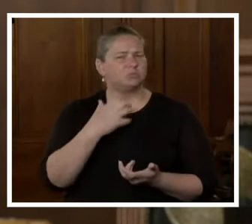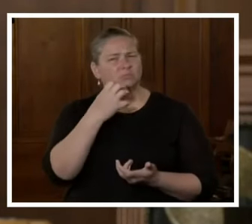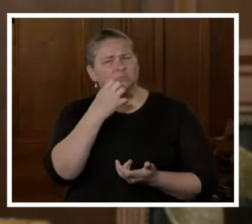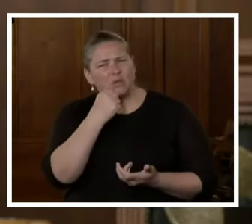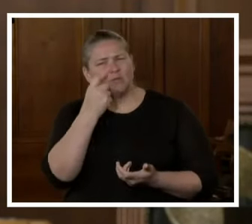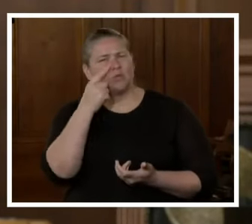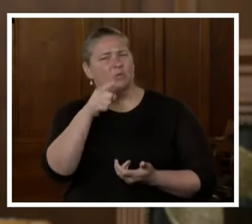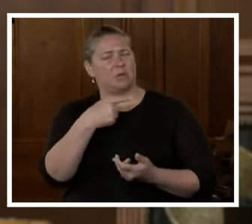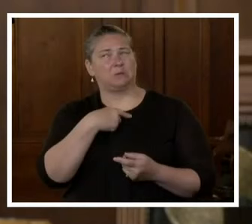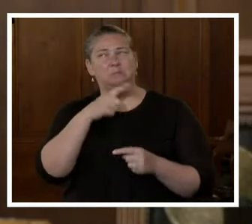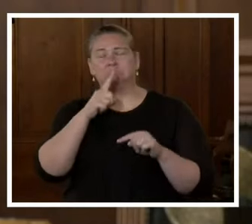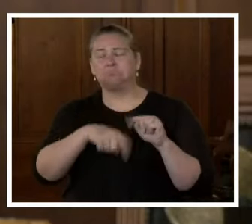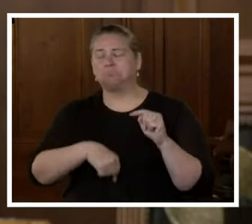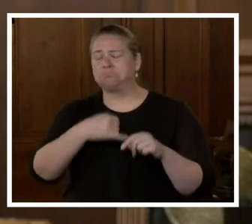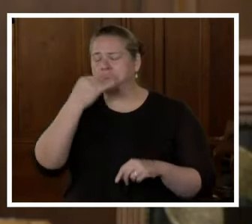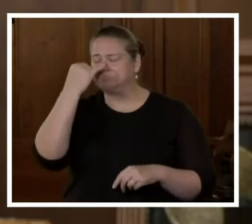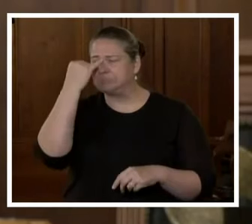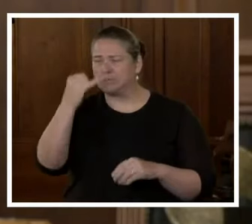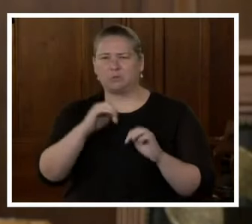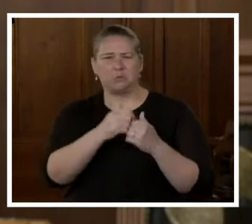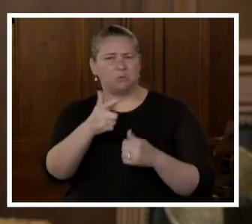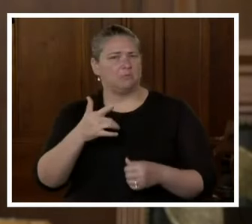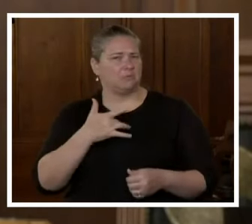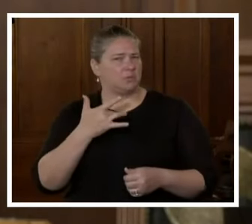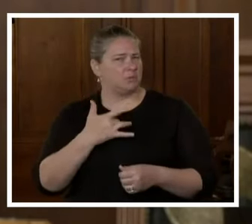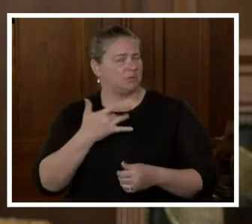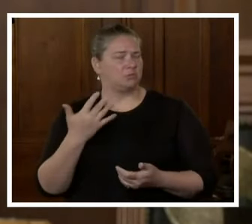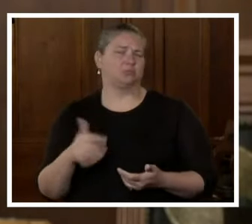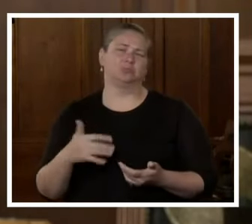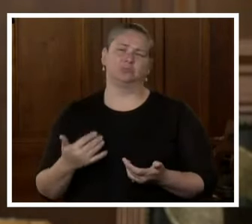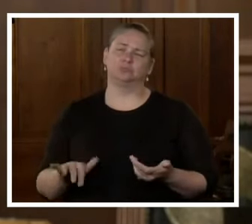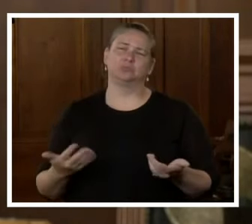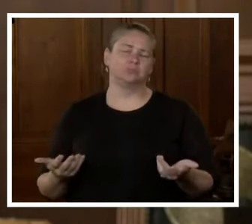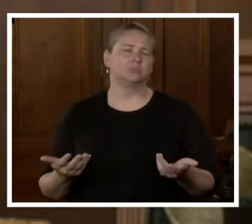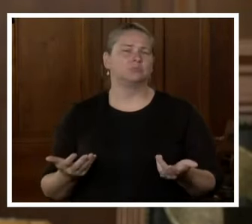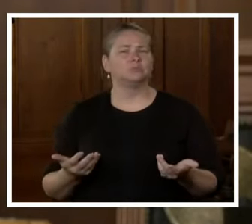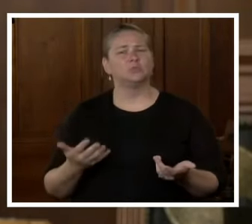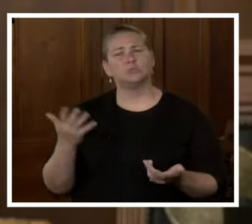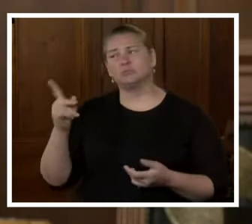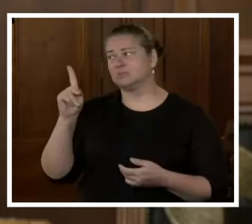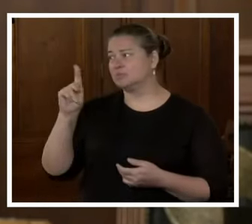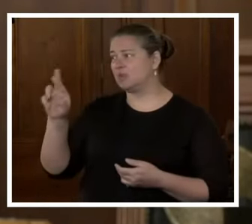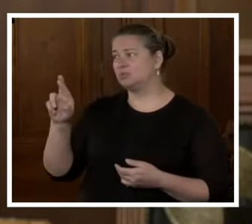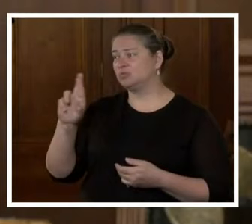COVID POSITIVE, OUR REPORTING METHODOLOGY HAS US LIST THAT AS